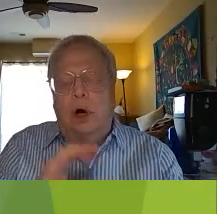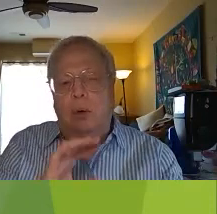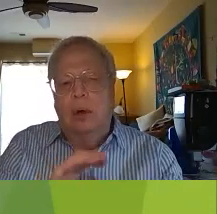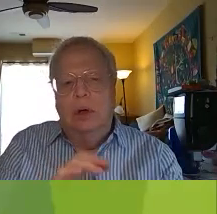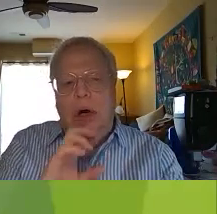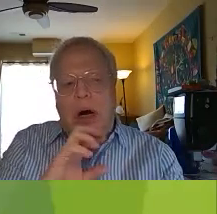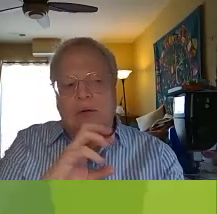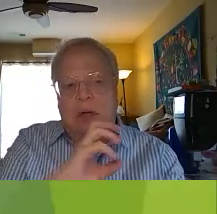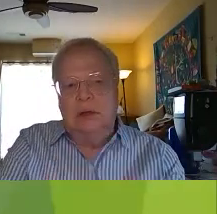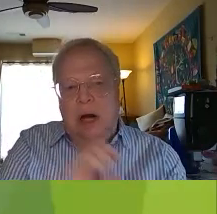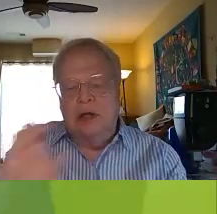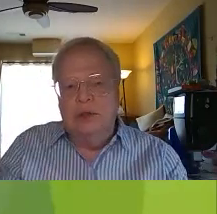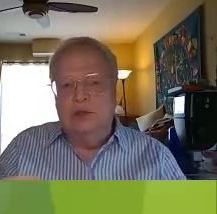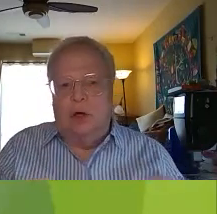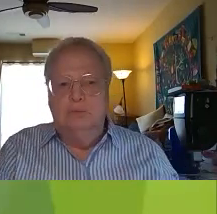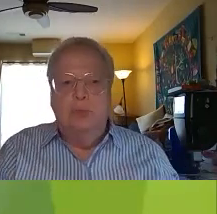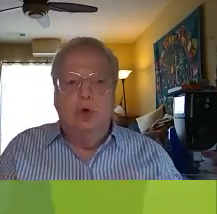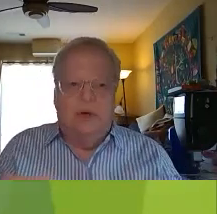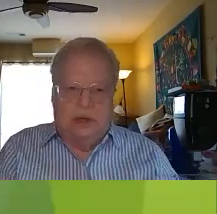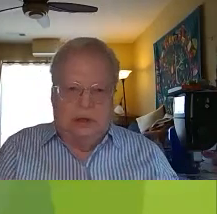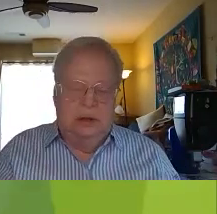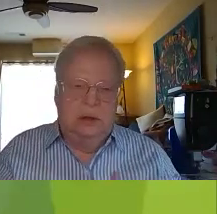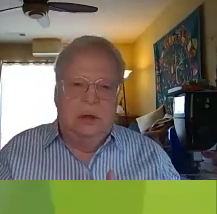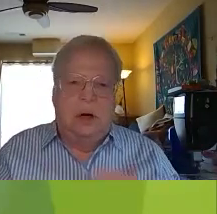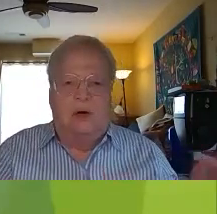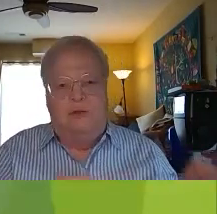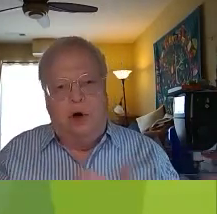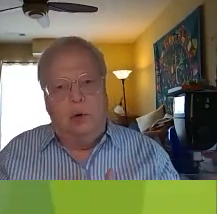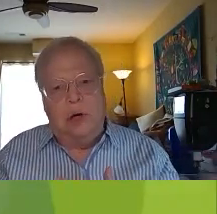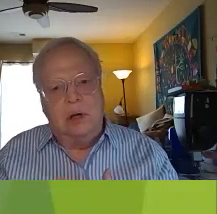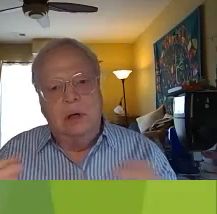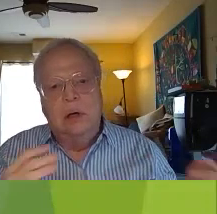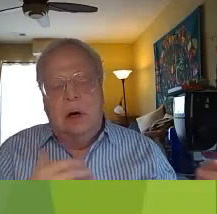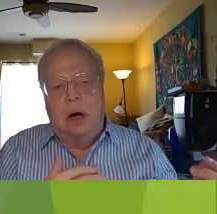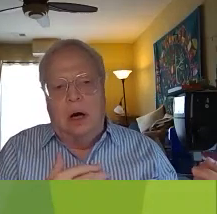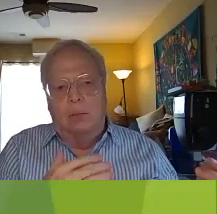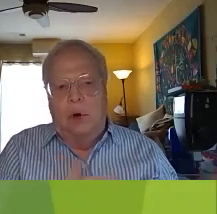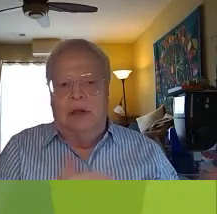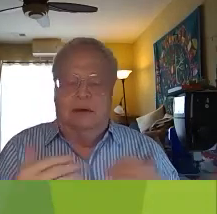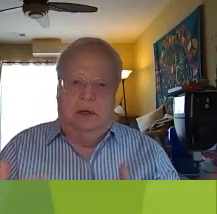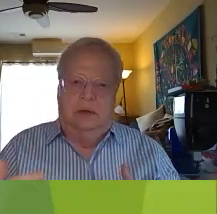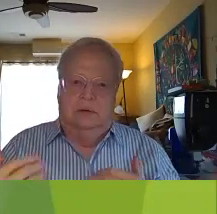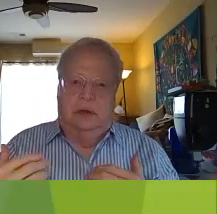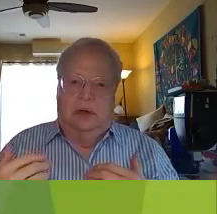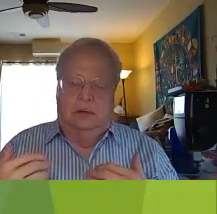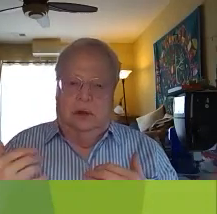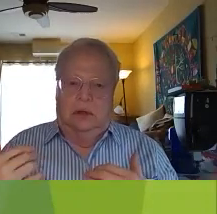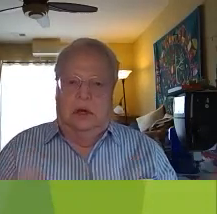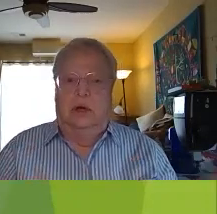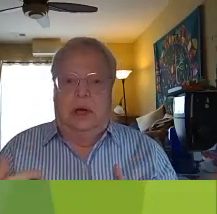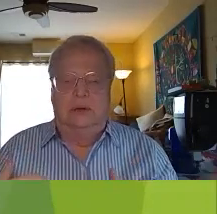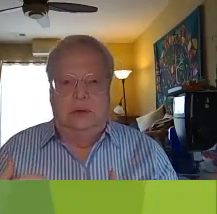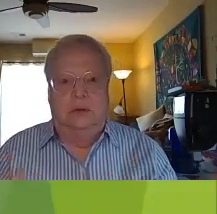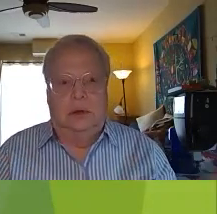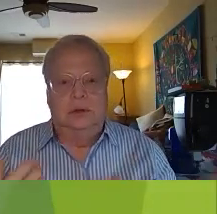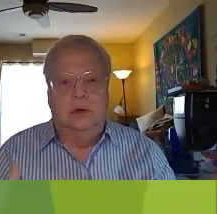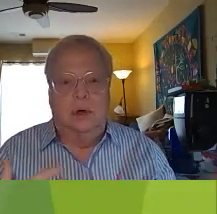So as technology starts moving forward, one of the things that Aaron and I do is look